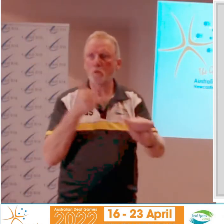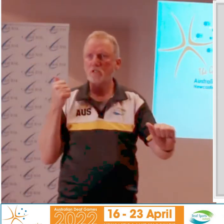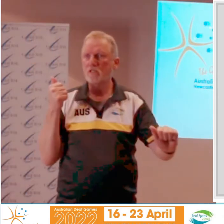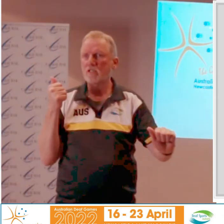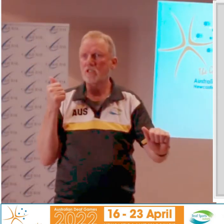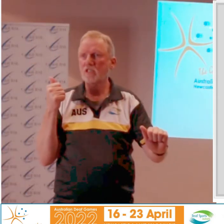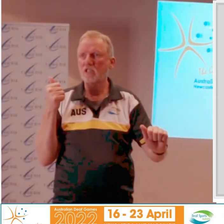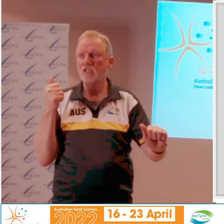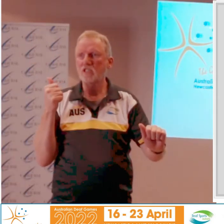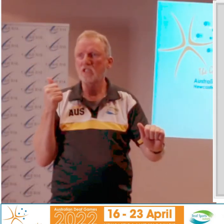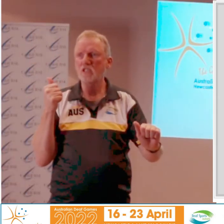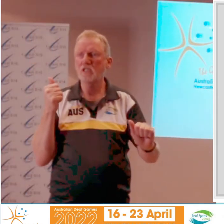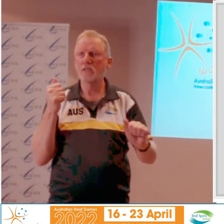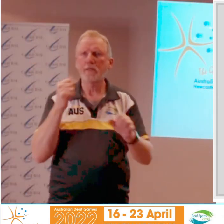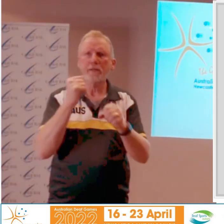okay so now i'm moving on to sports